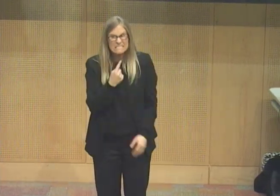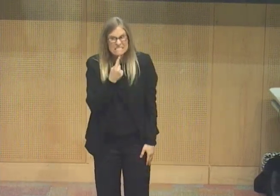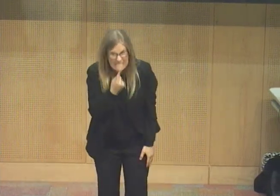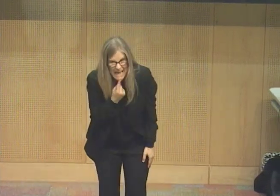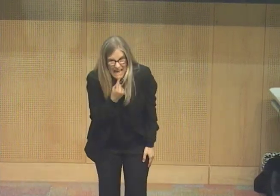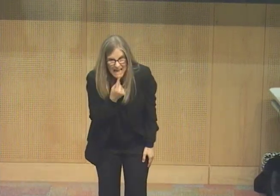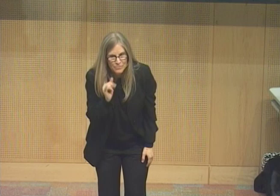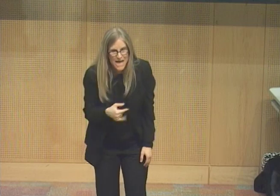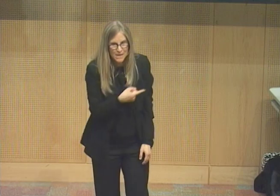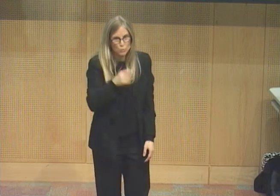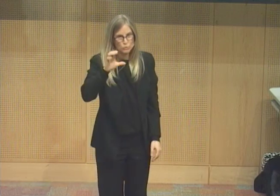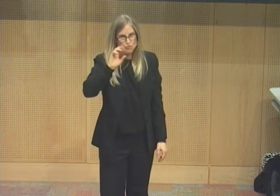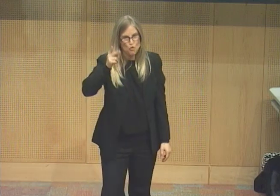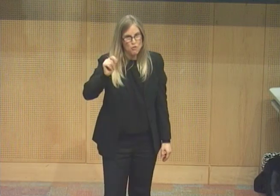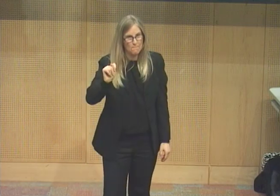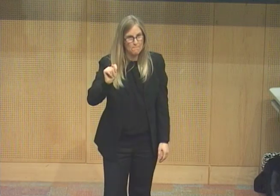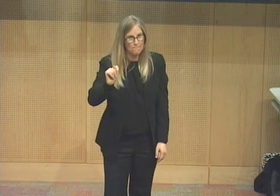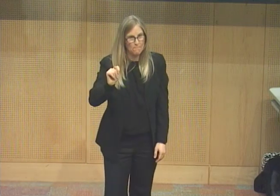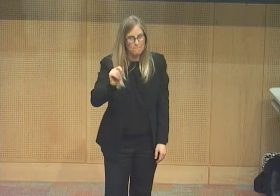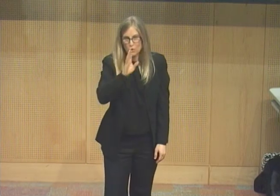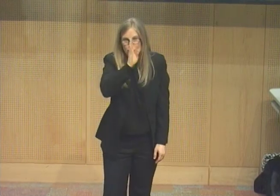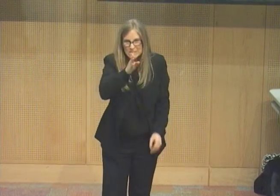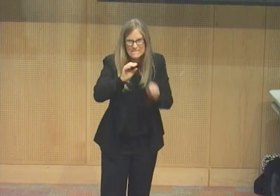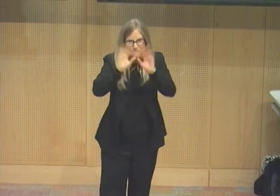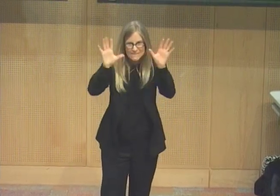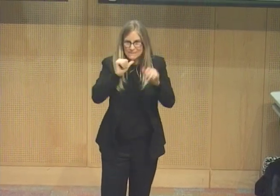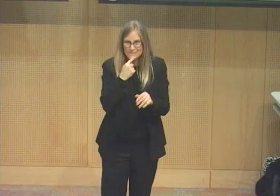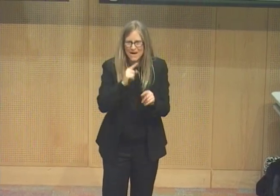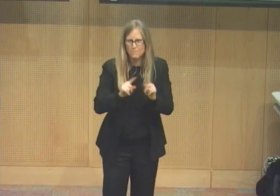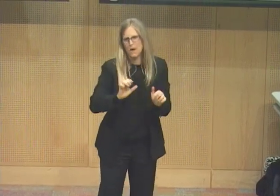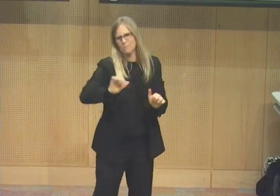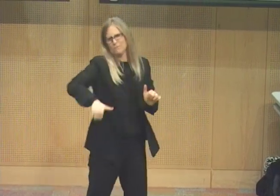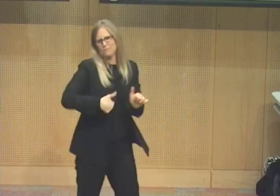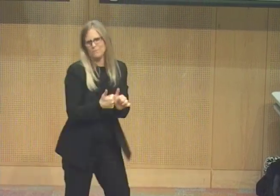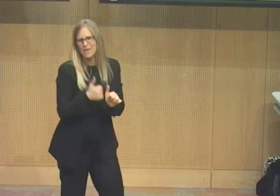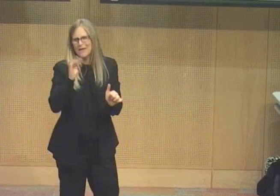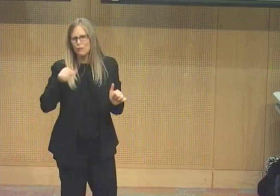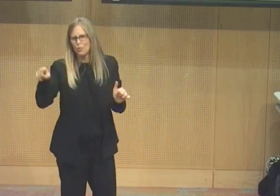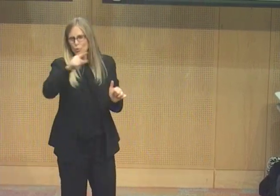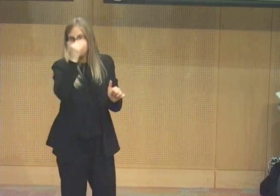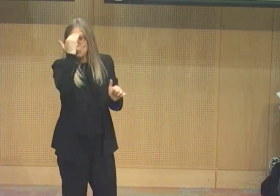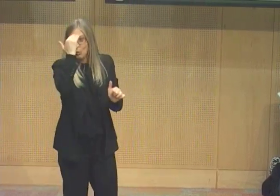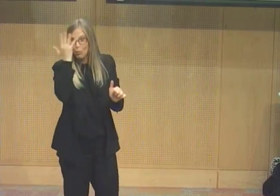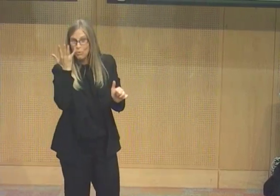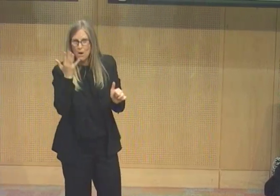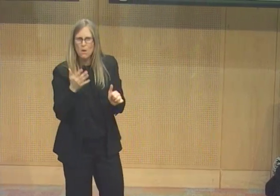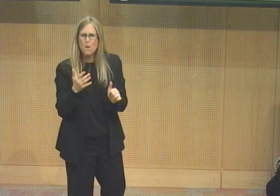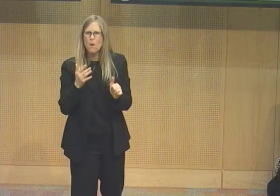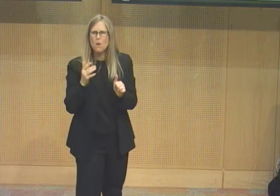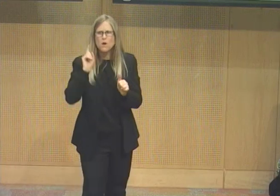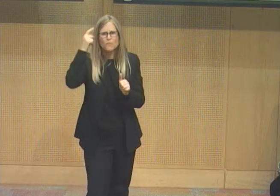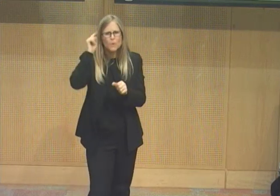On its face, the sentence does not say the word "corrupt." It doesn't explicitly say that, but its implication